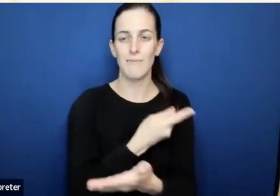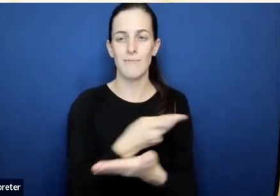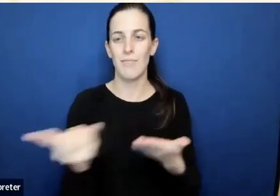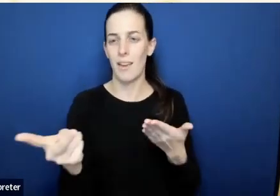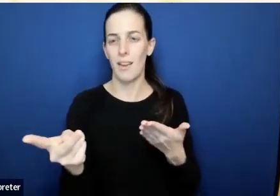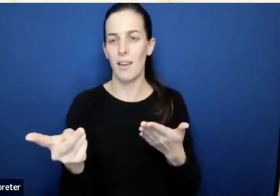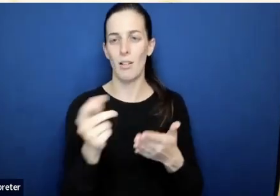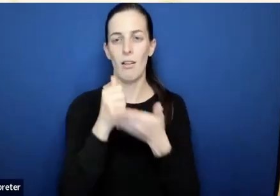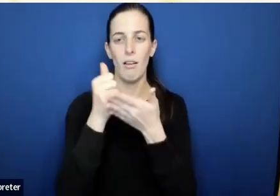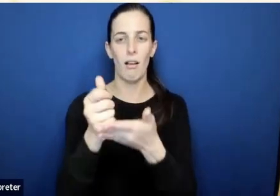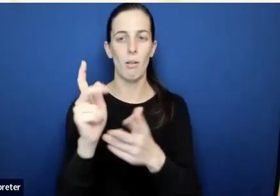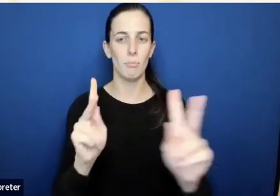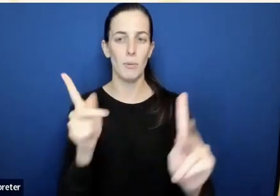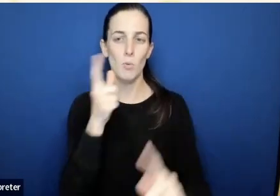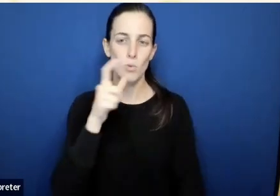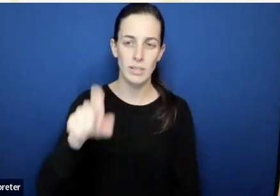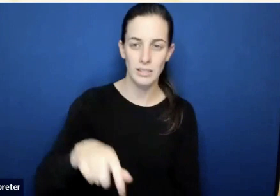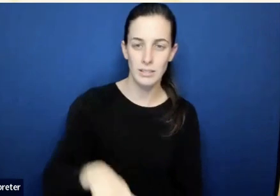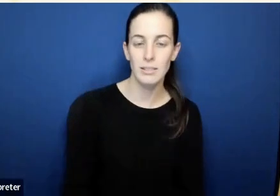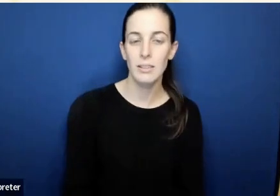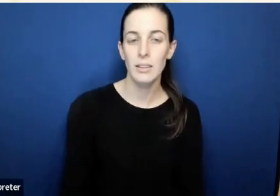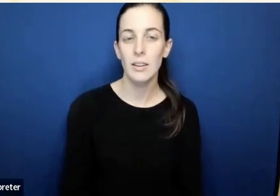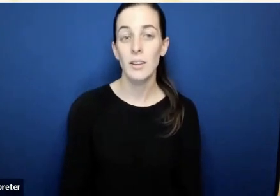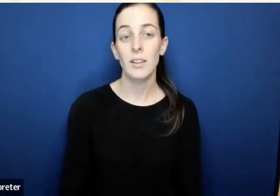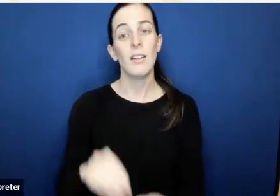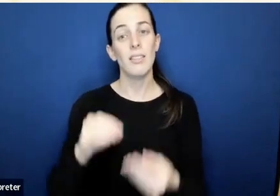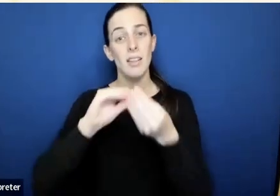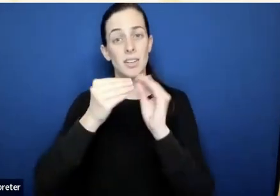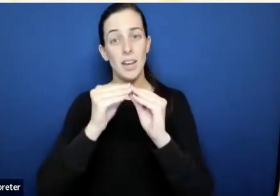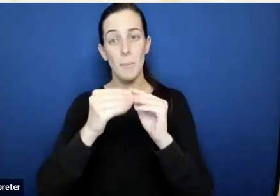The data from the latest WebAIM survey also supports my concerns.